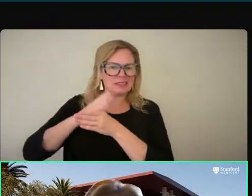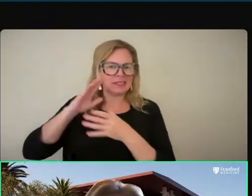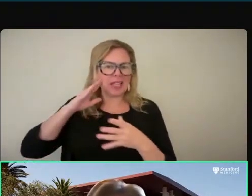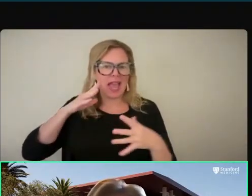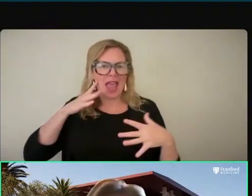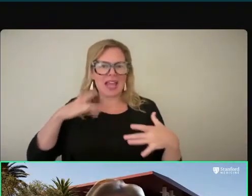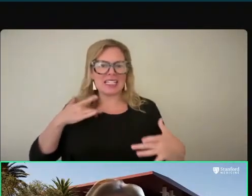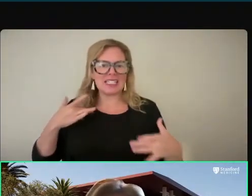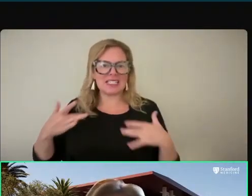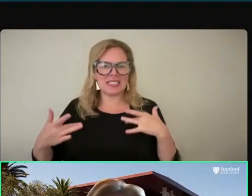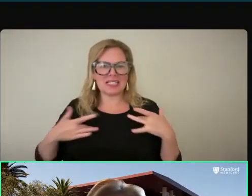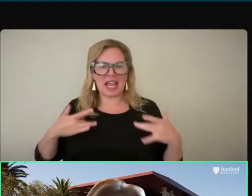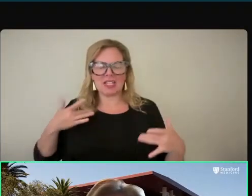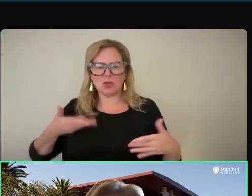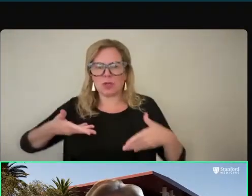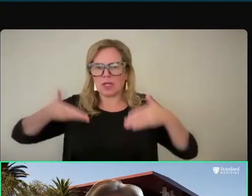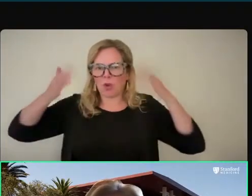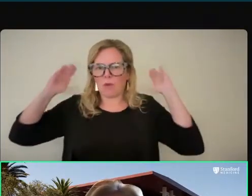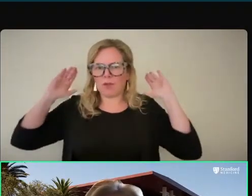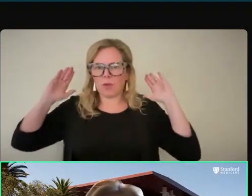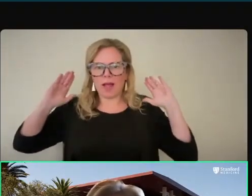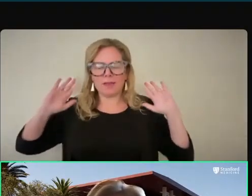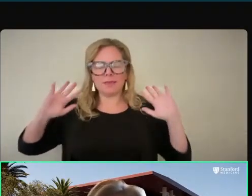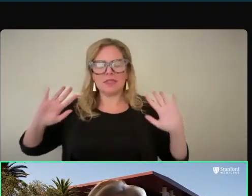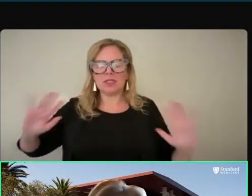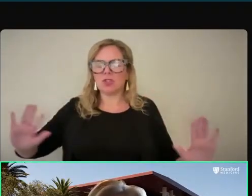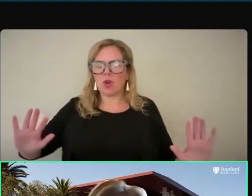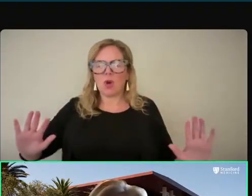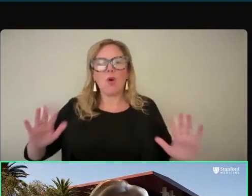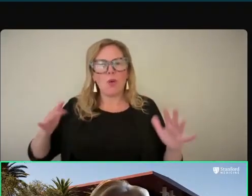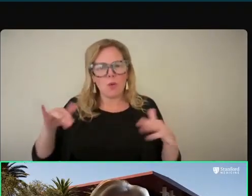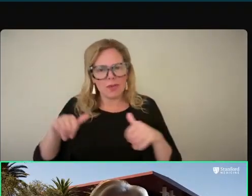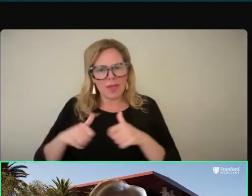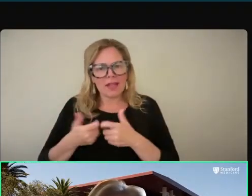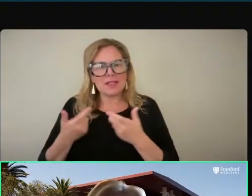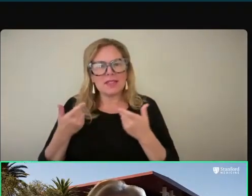the girl. And this is how many clinic spaces are experienced by my son, and how I've heard